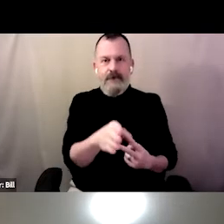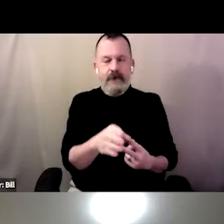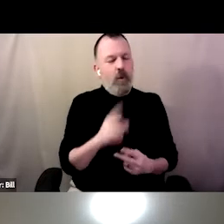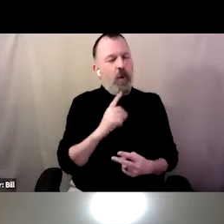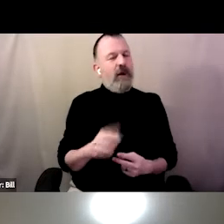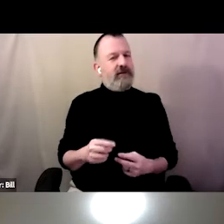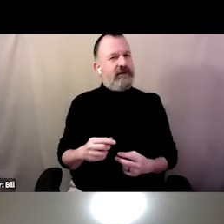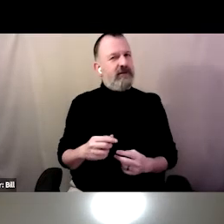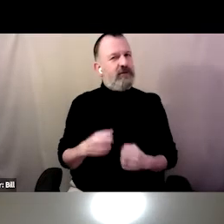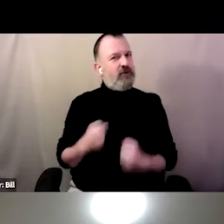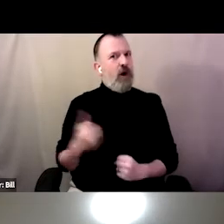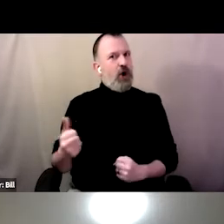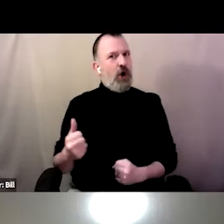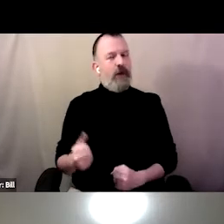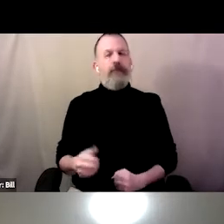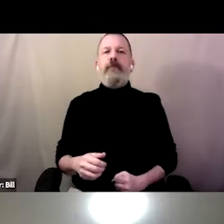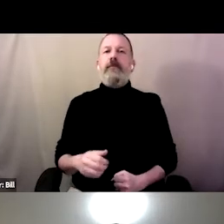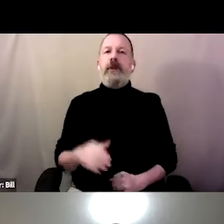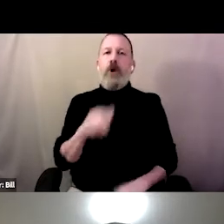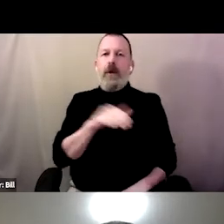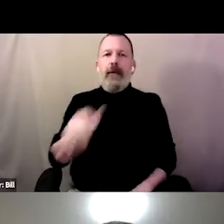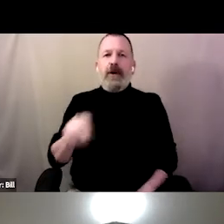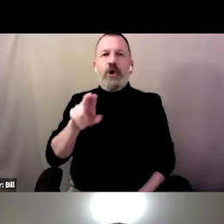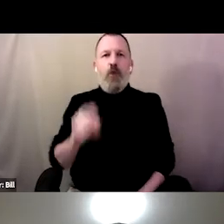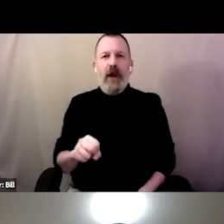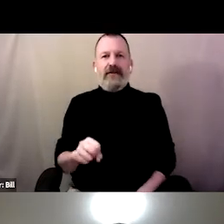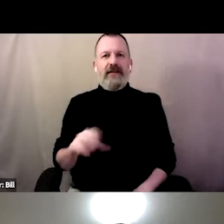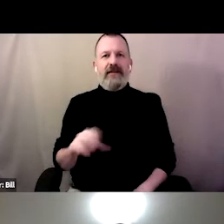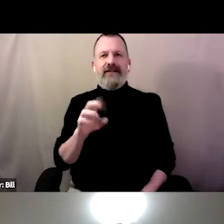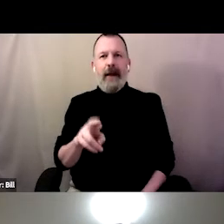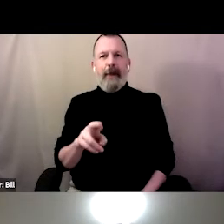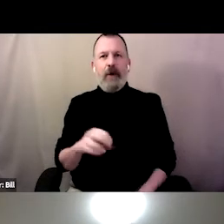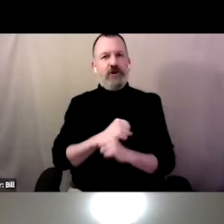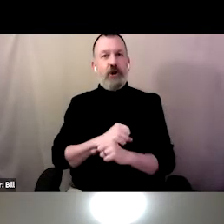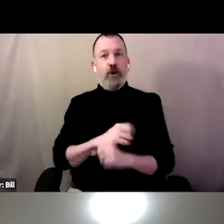which was reminding us cyber security companies and the insurance industry.